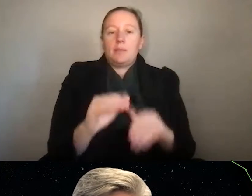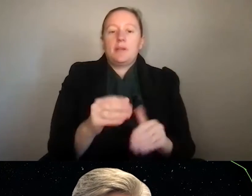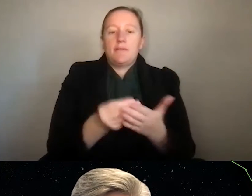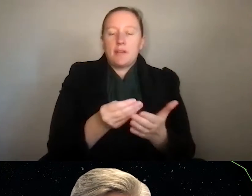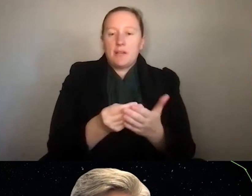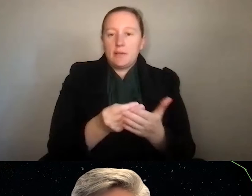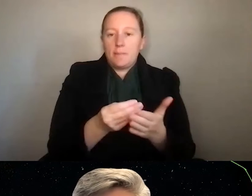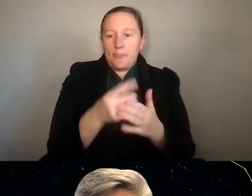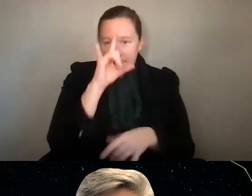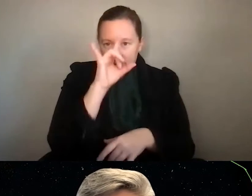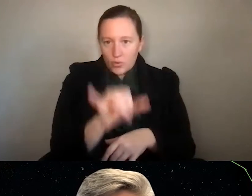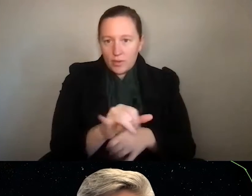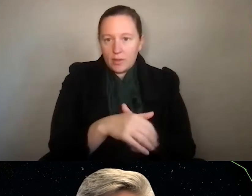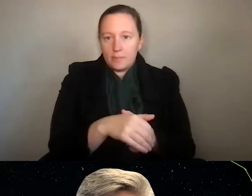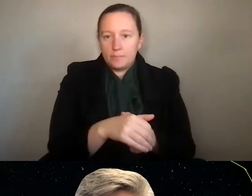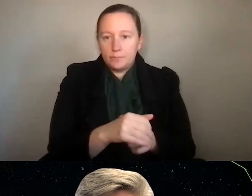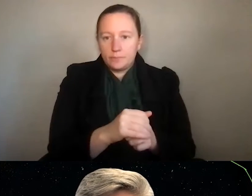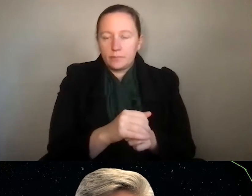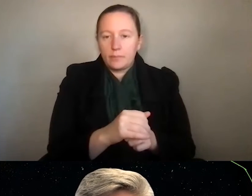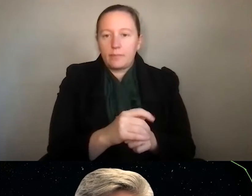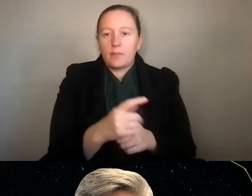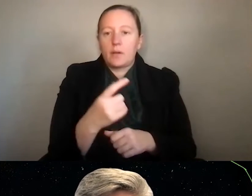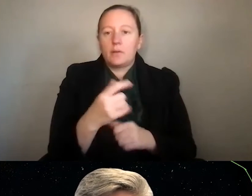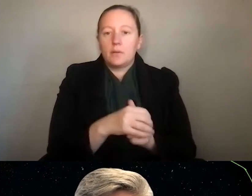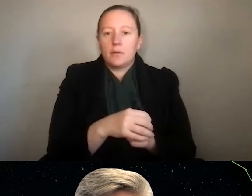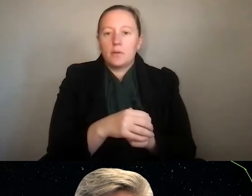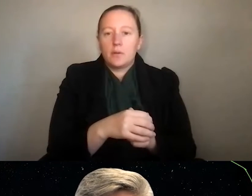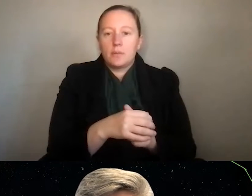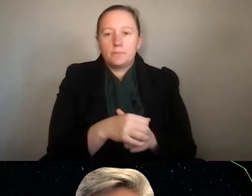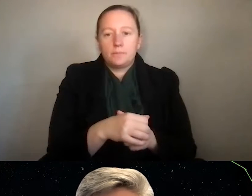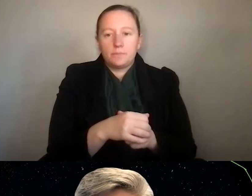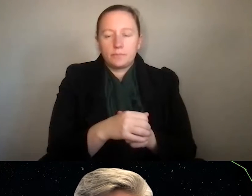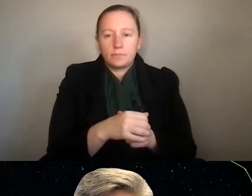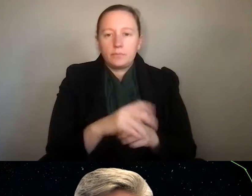funding for that so this person is wondering, are projects that support